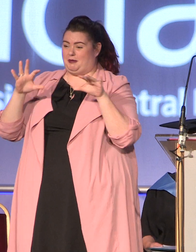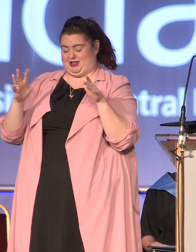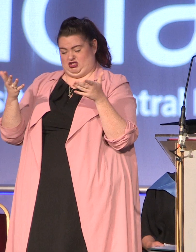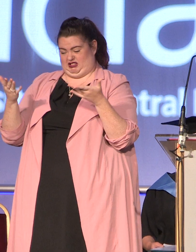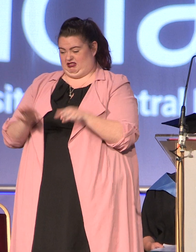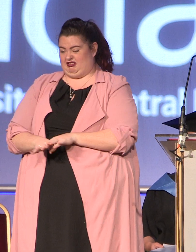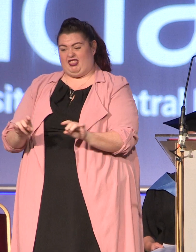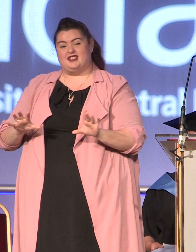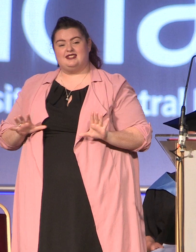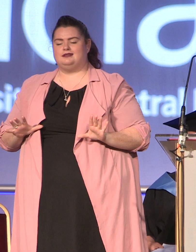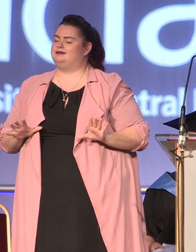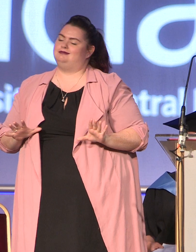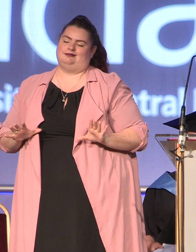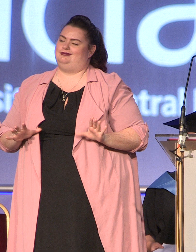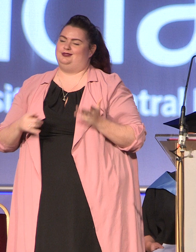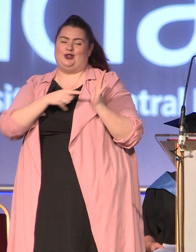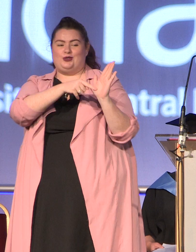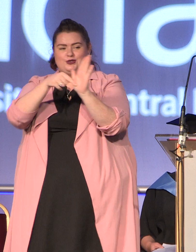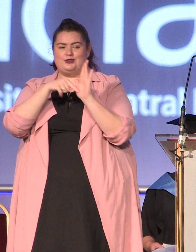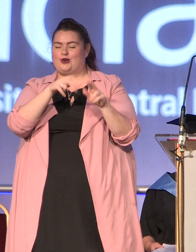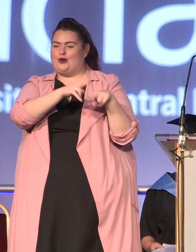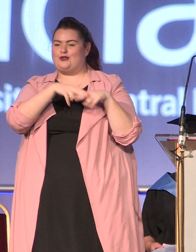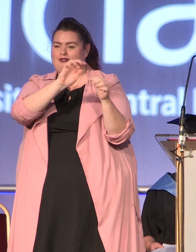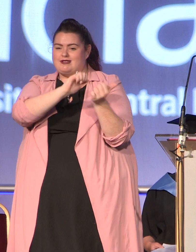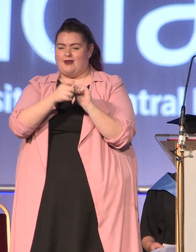you've shown everyone here exactly what you can do and that there's no stopping